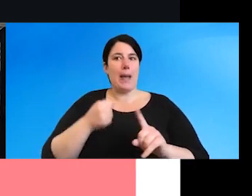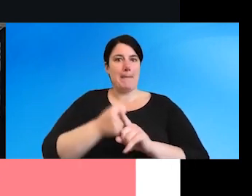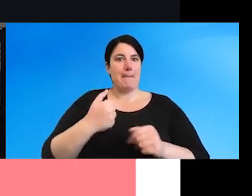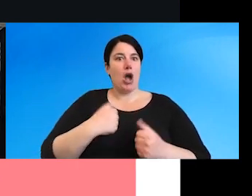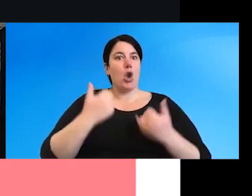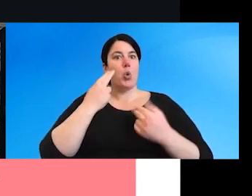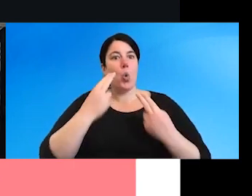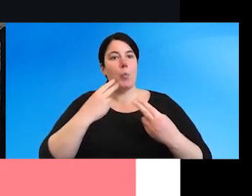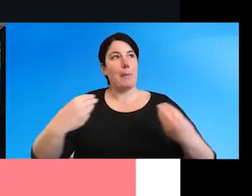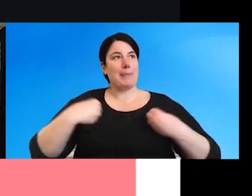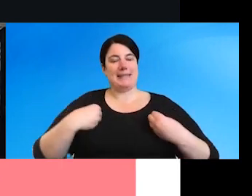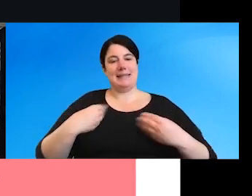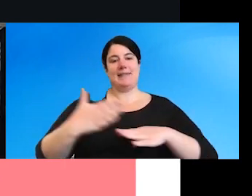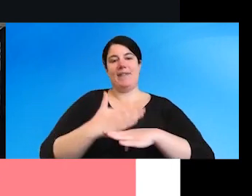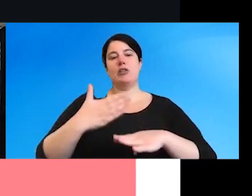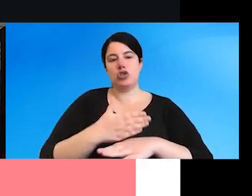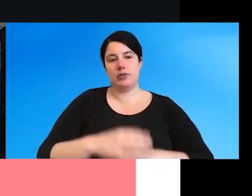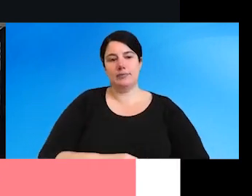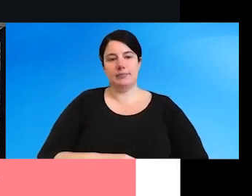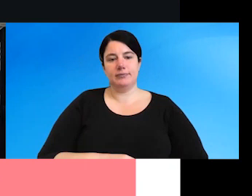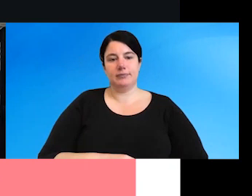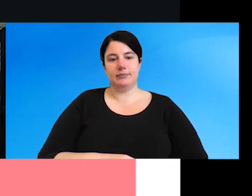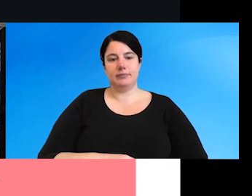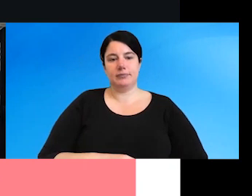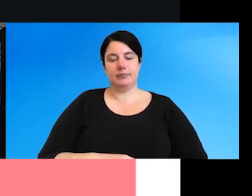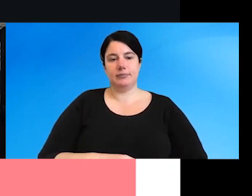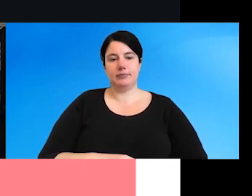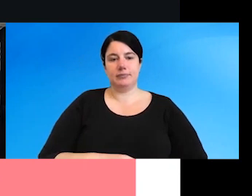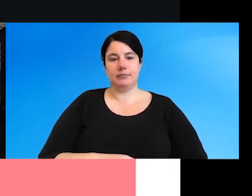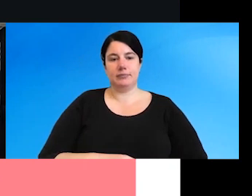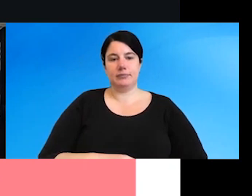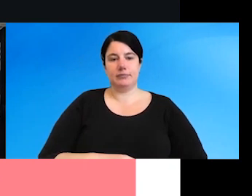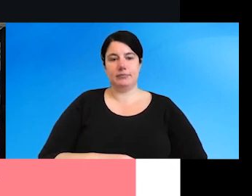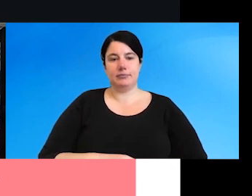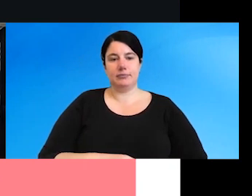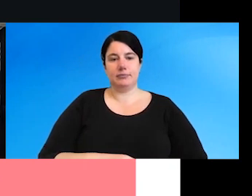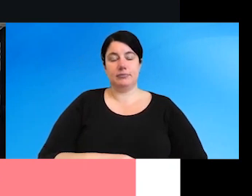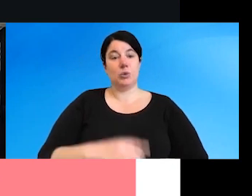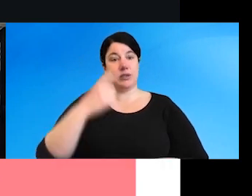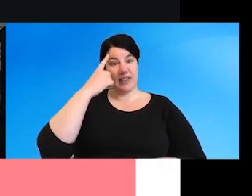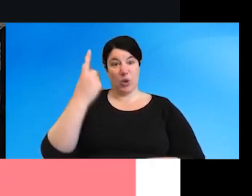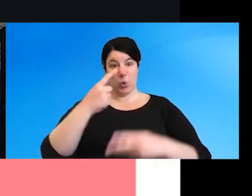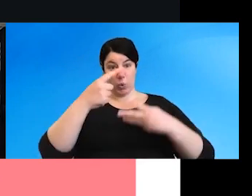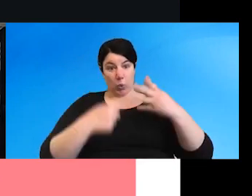Within that plan, you need to go through the hierarchy of who is permitted to speak for your organisation or for